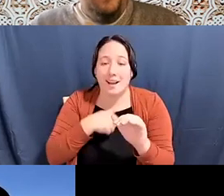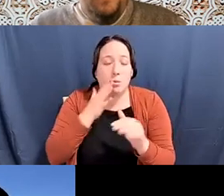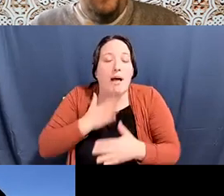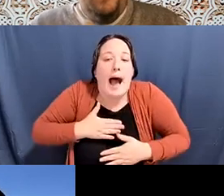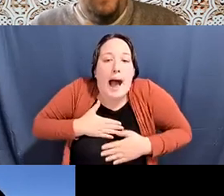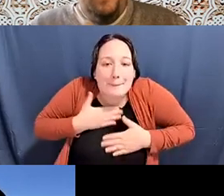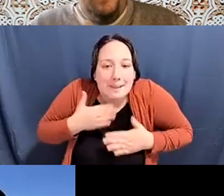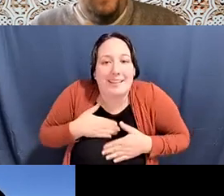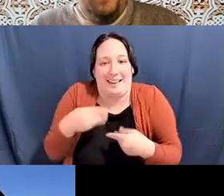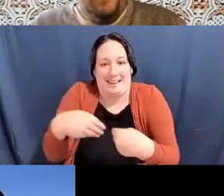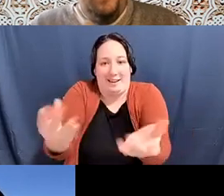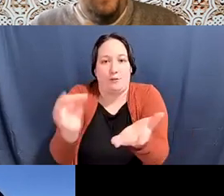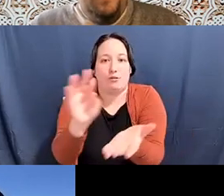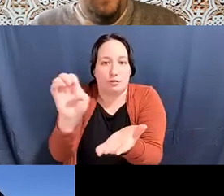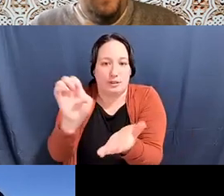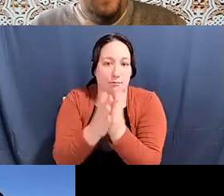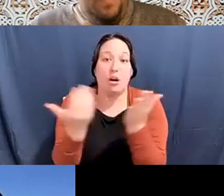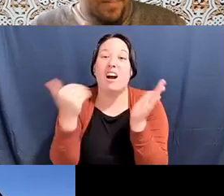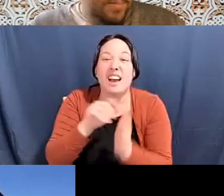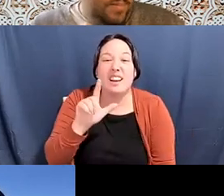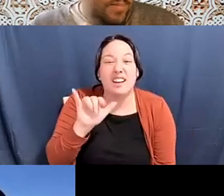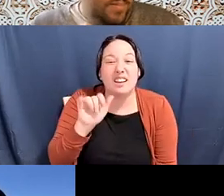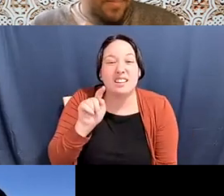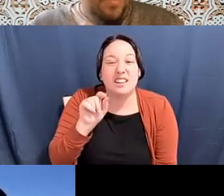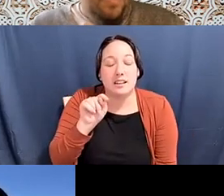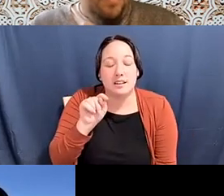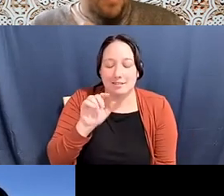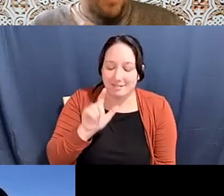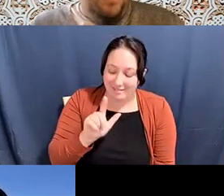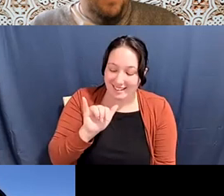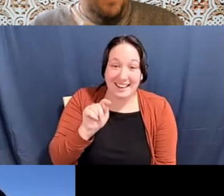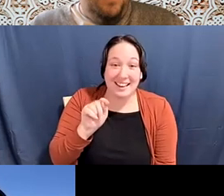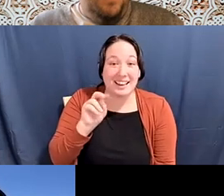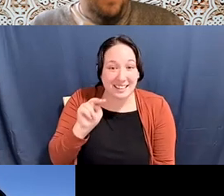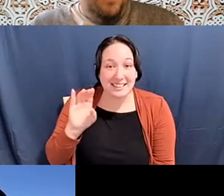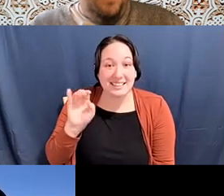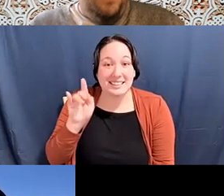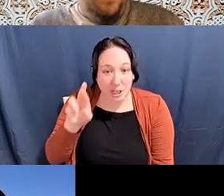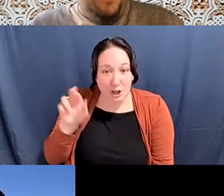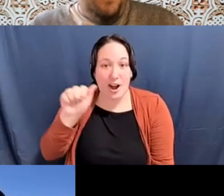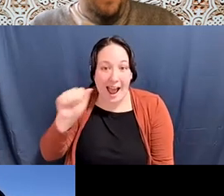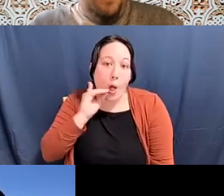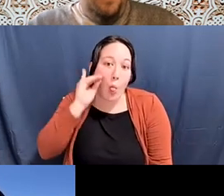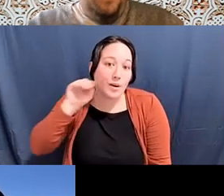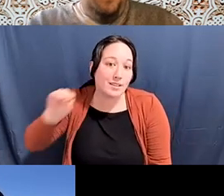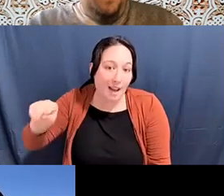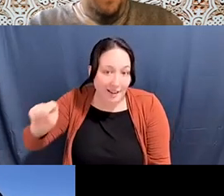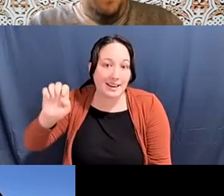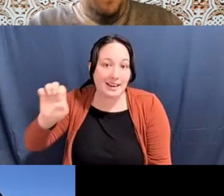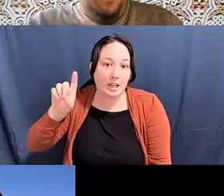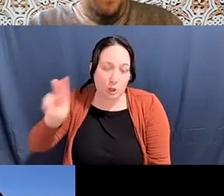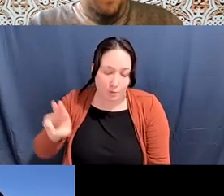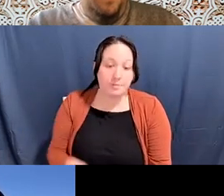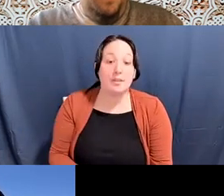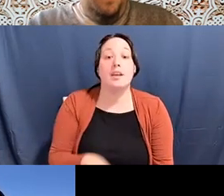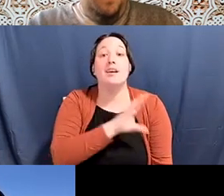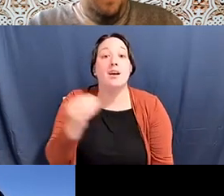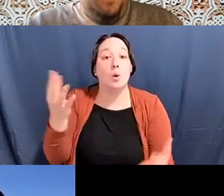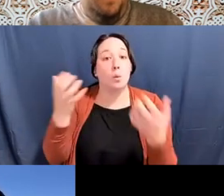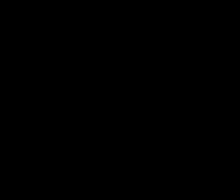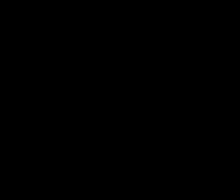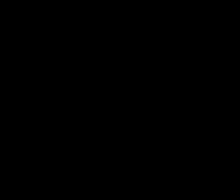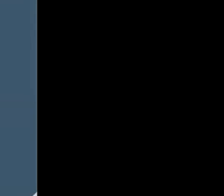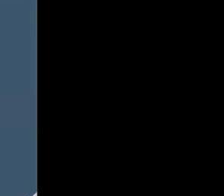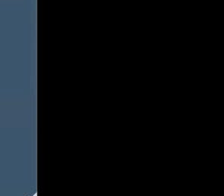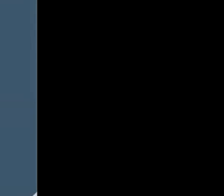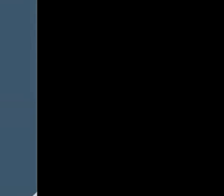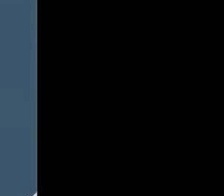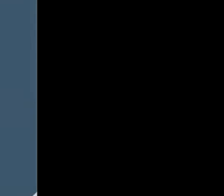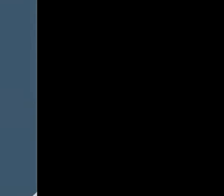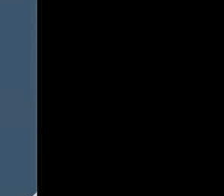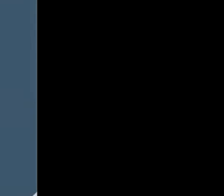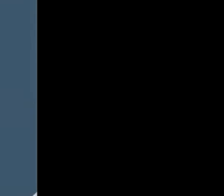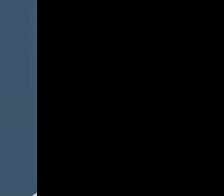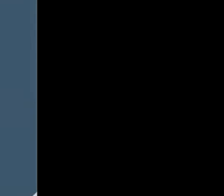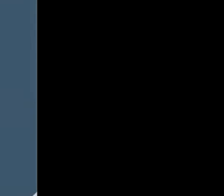Katherine Michel: Lytton Center Ohlone.edu once again and, finally, I just want to share our next flyer for our final Lytton Center event of this year, this academic year,